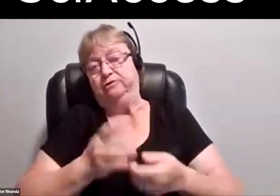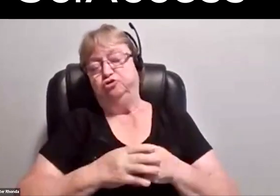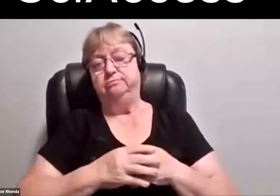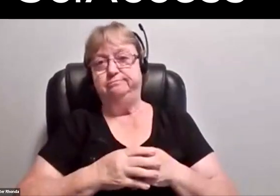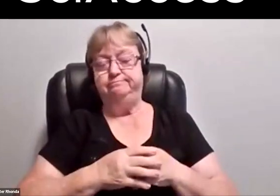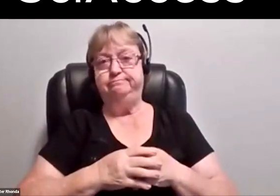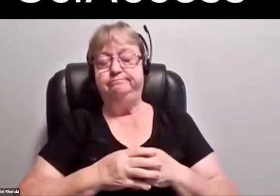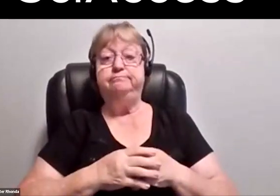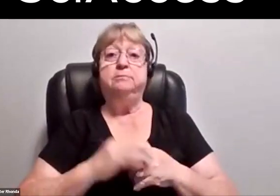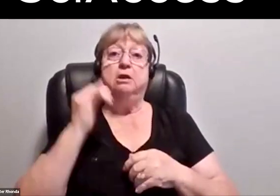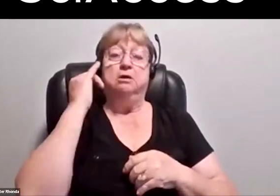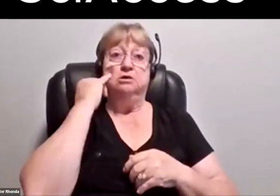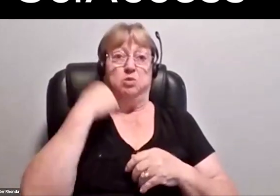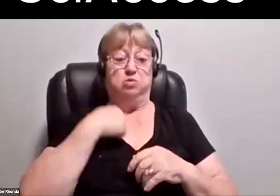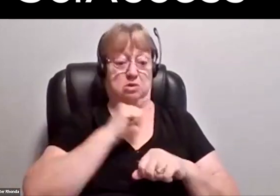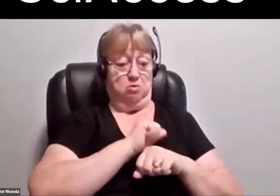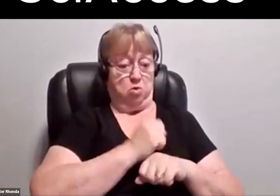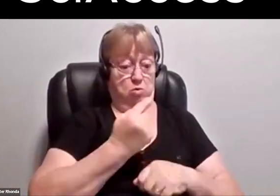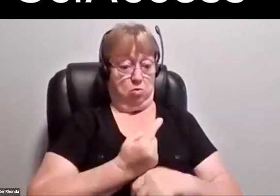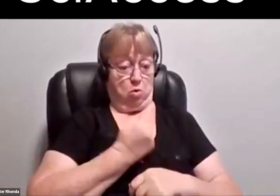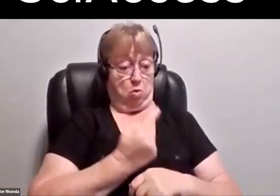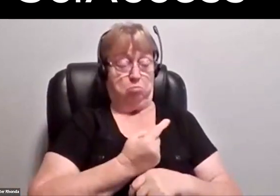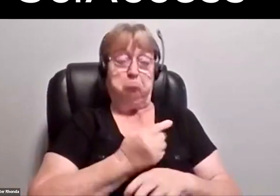If I do some work by myself, that's maybe great,